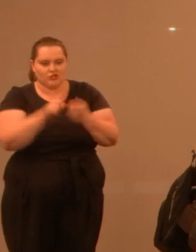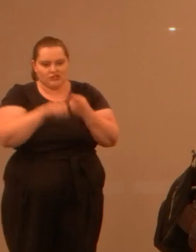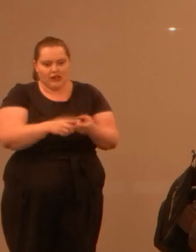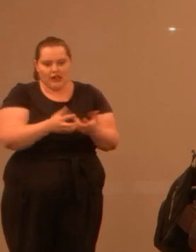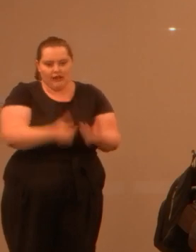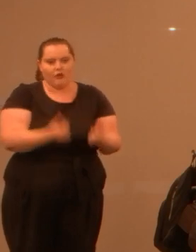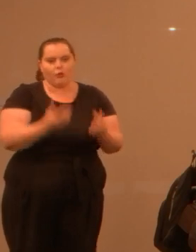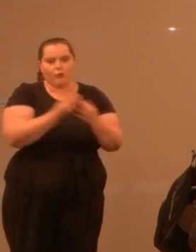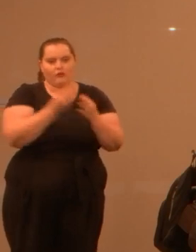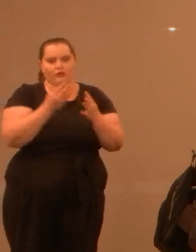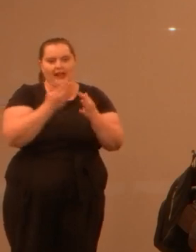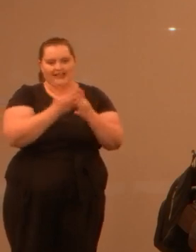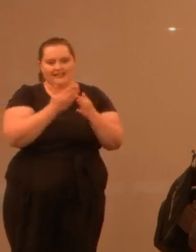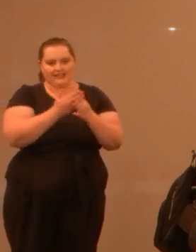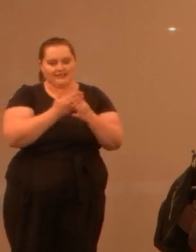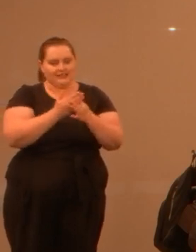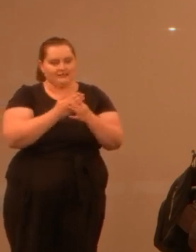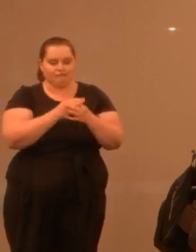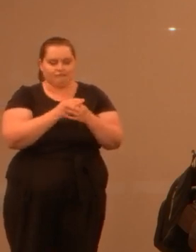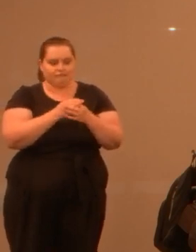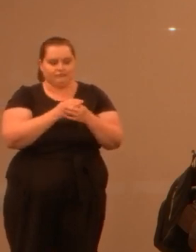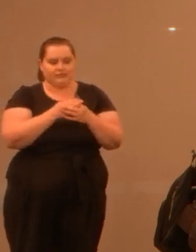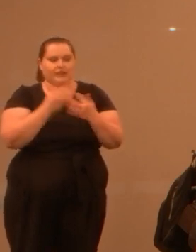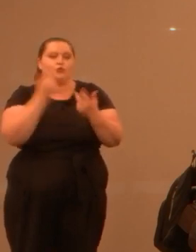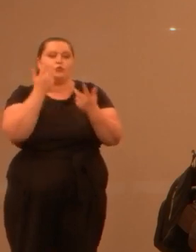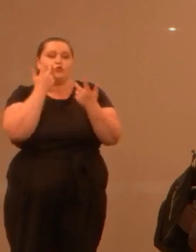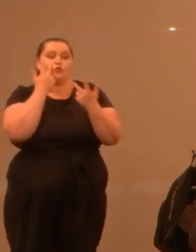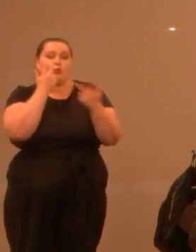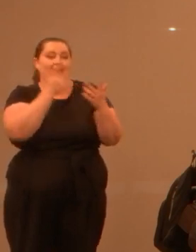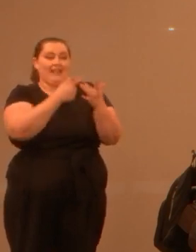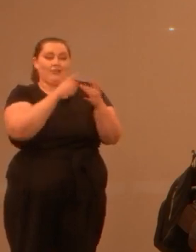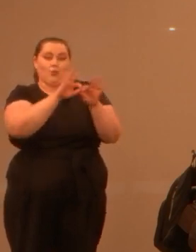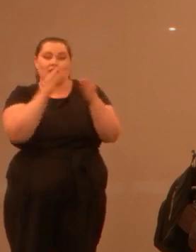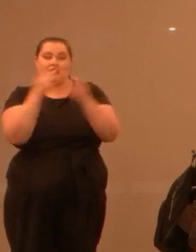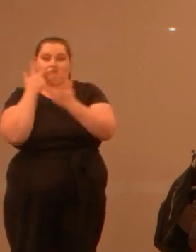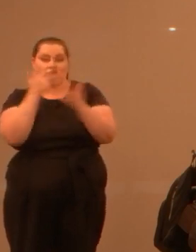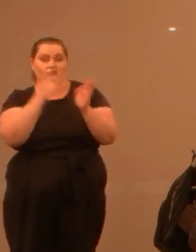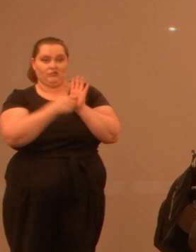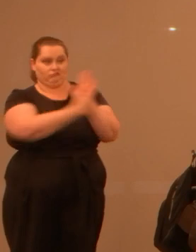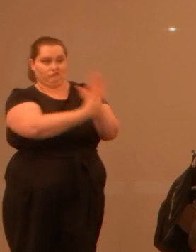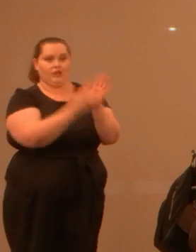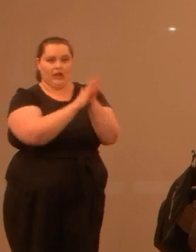examples for many organisations to learn from. I'd like to commend the